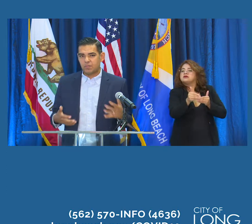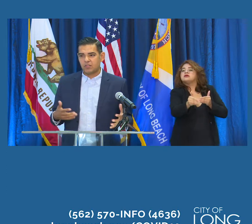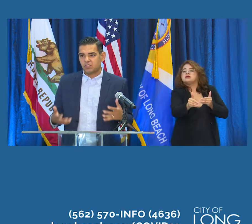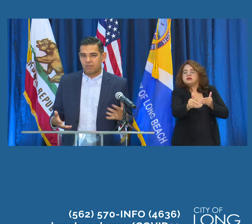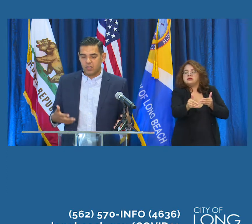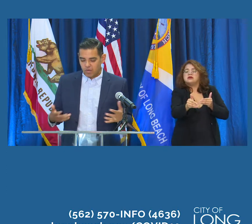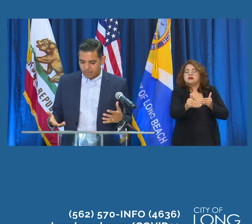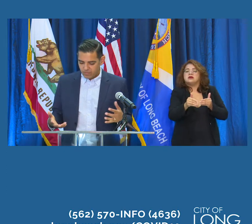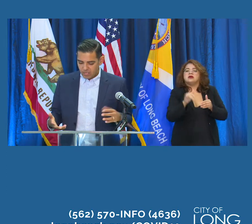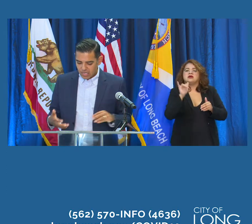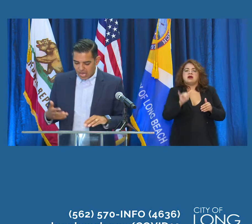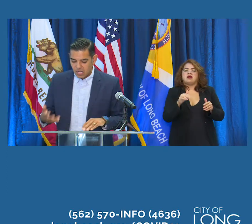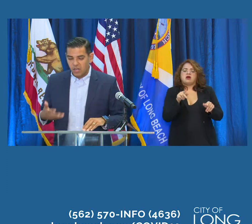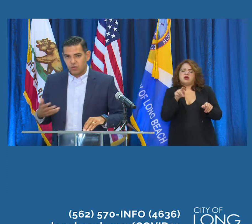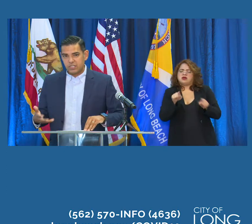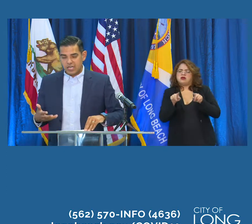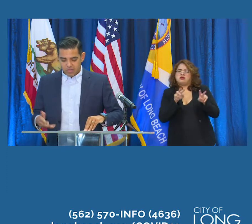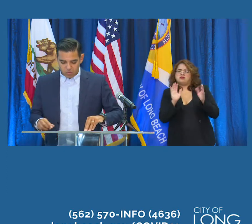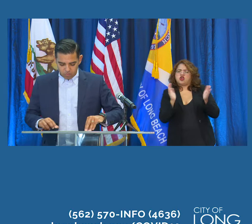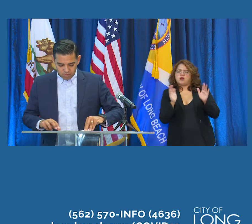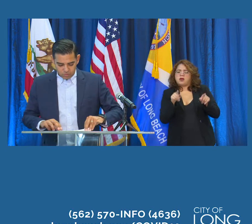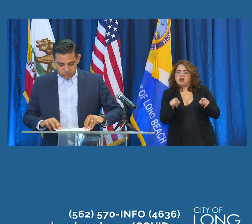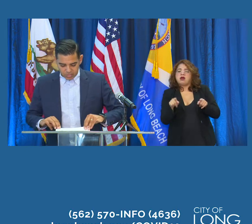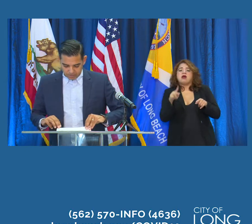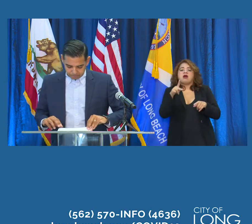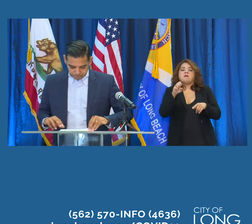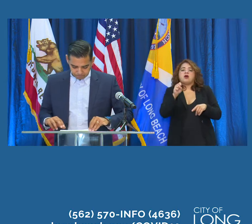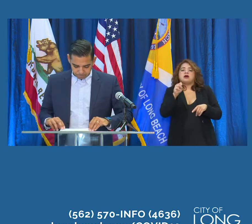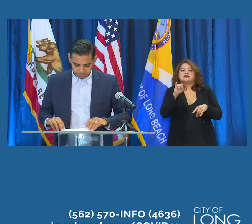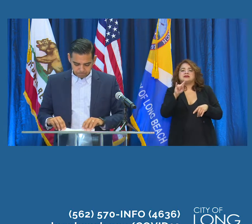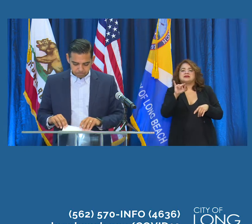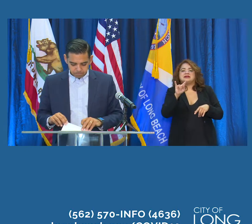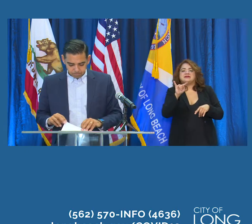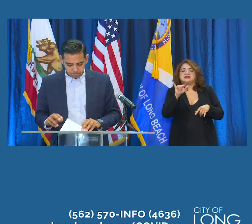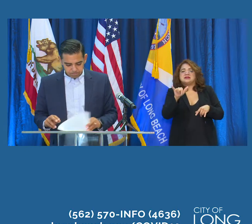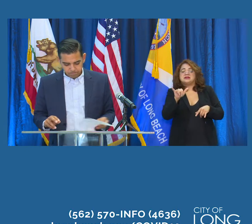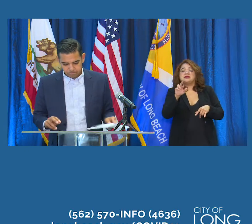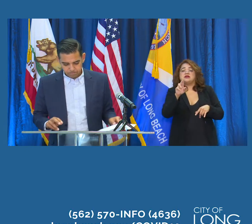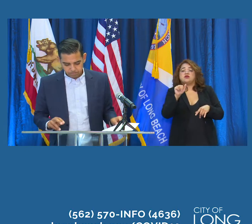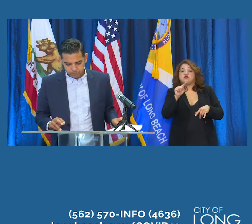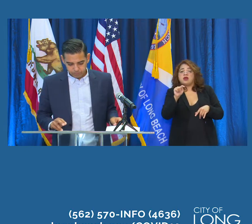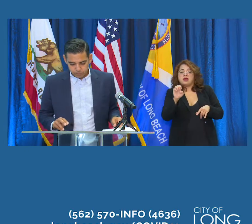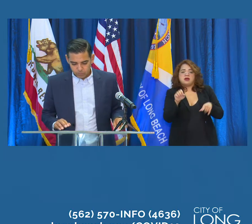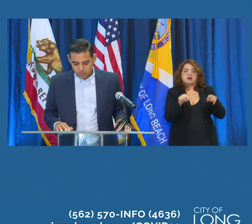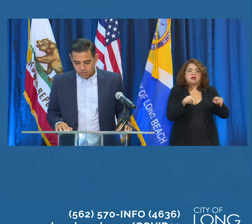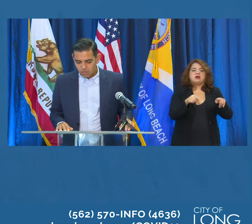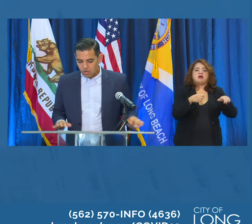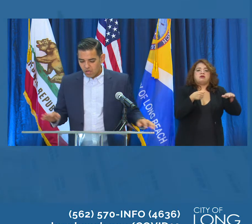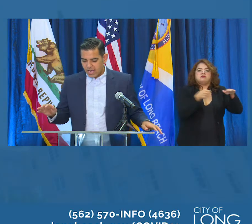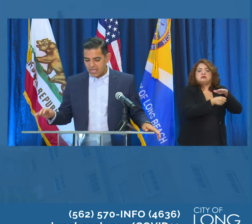to positivity rate and other data that we're seeing.